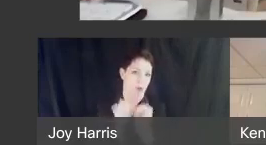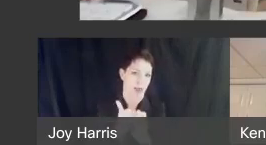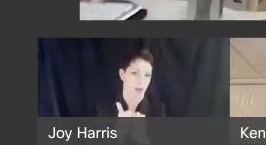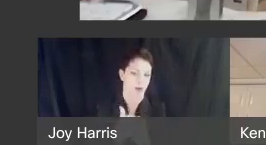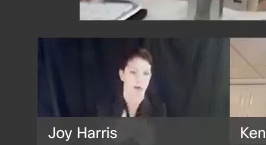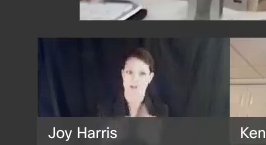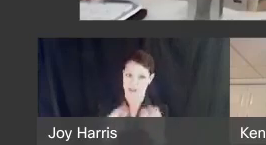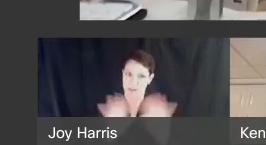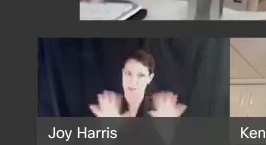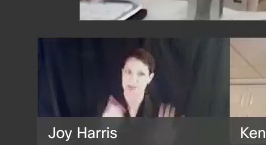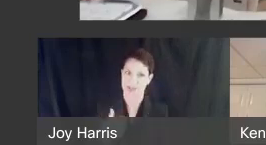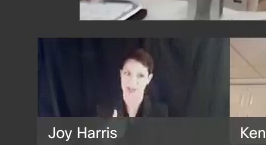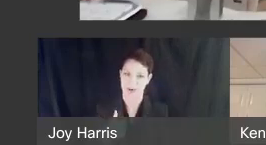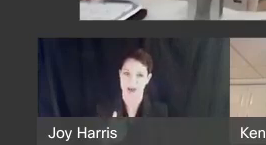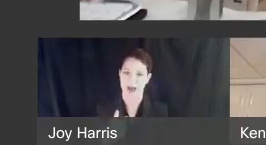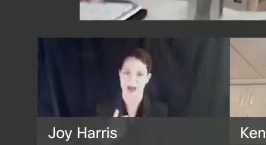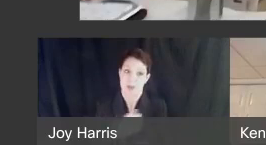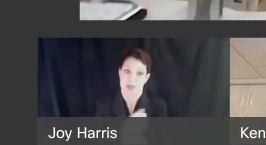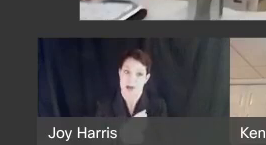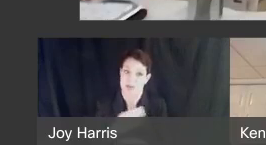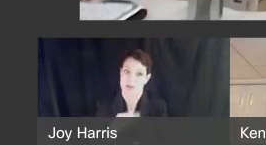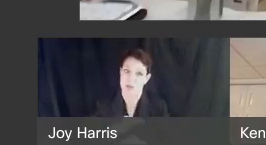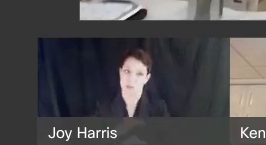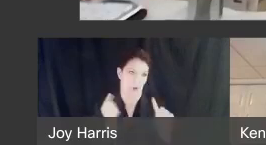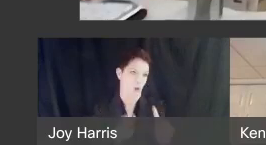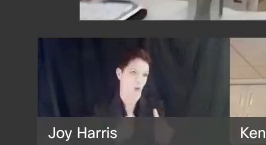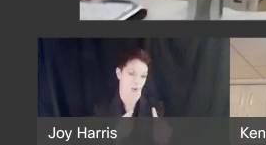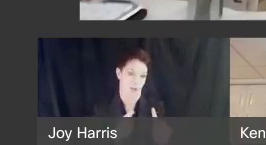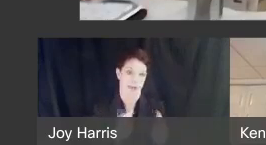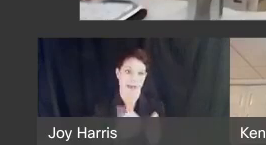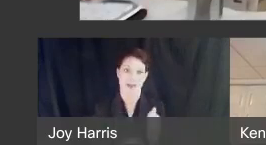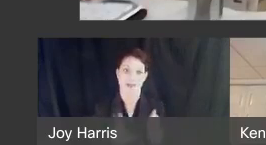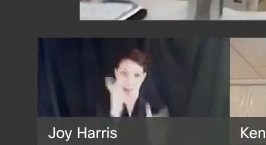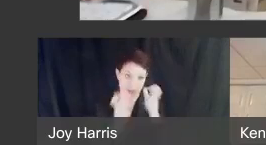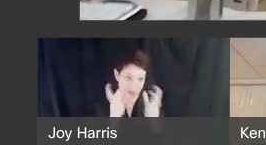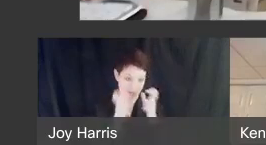I would love to meet that goal. I think everybody listening absolutely wants us to meet that goal.